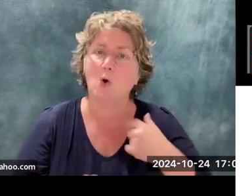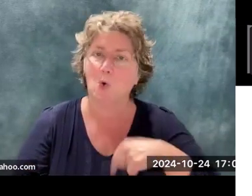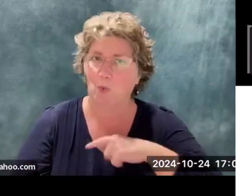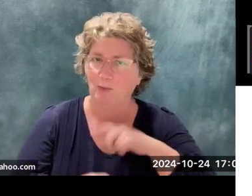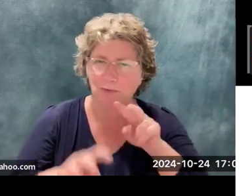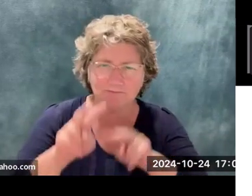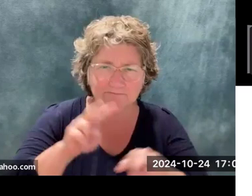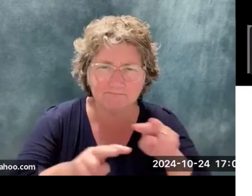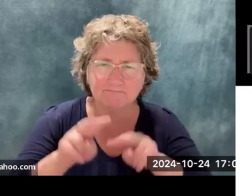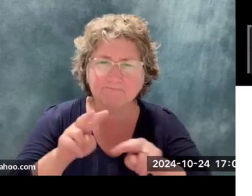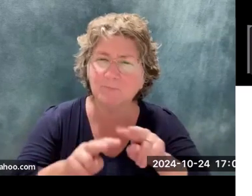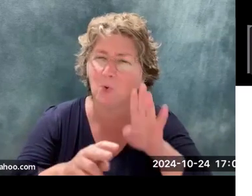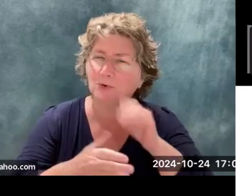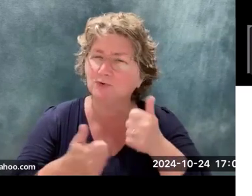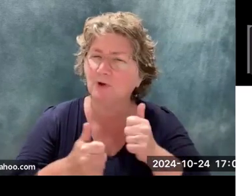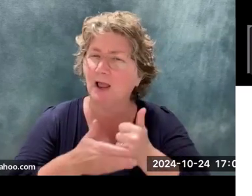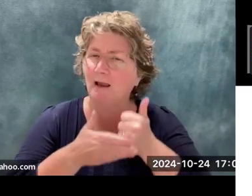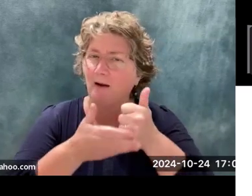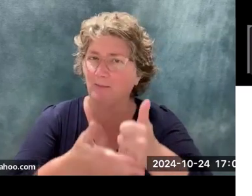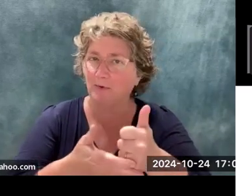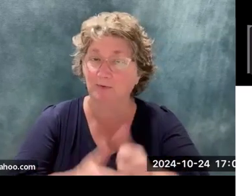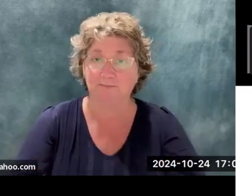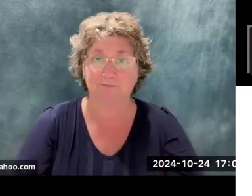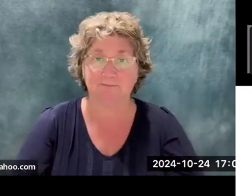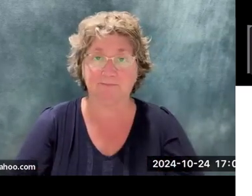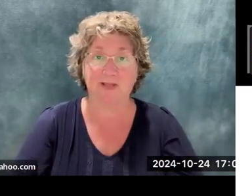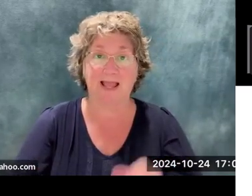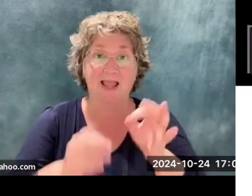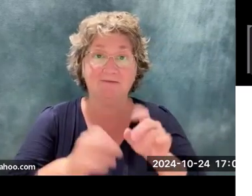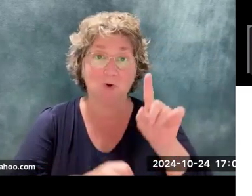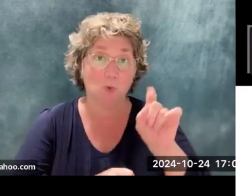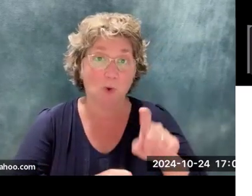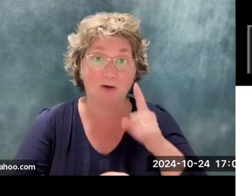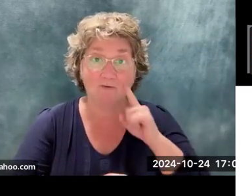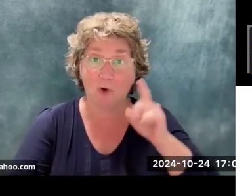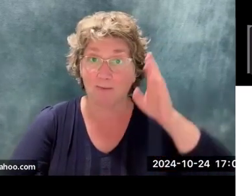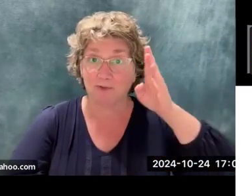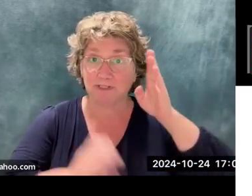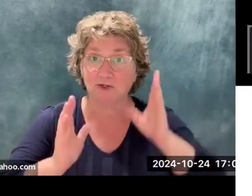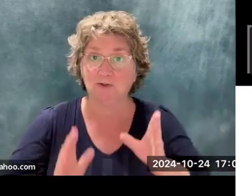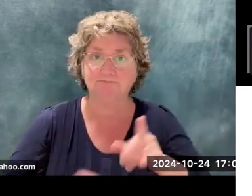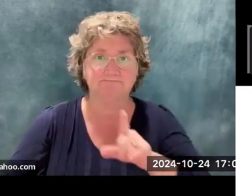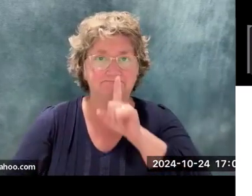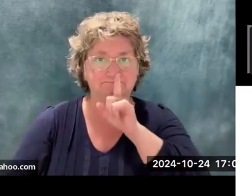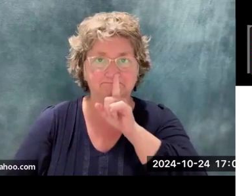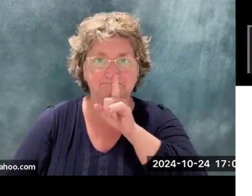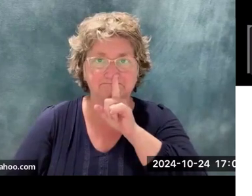However, please do not use the chat for any questions that you have for our presenters. Those can sometimes get lost in the mix